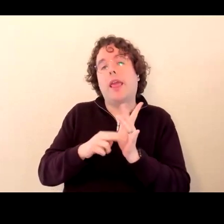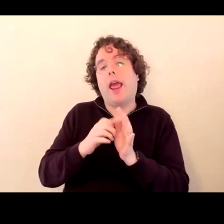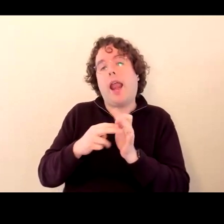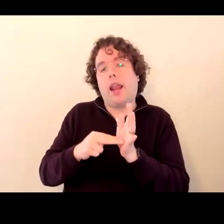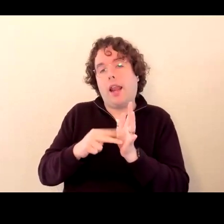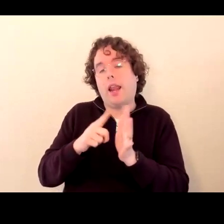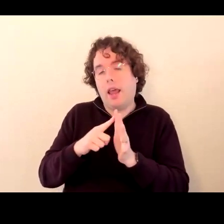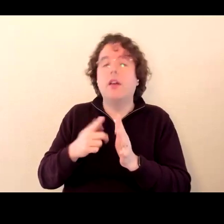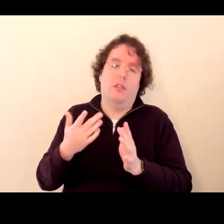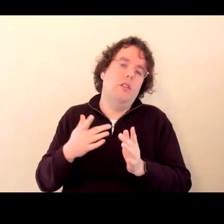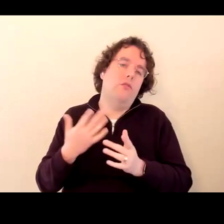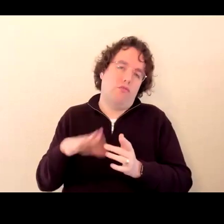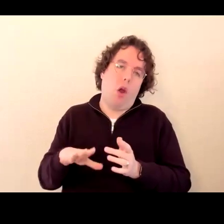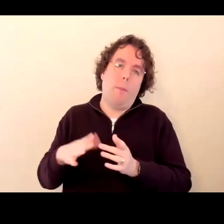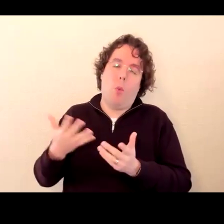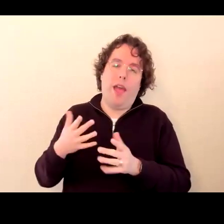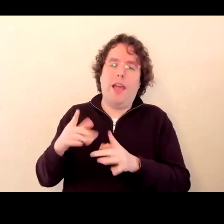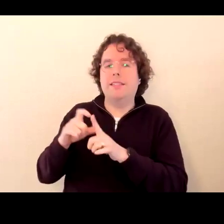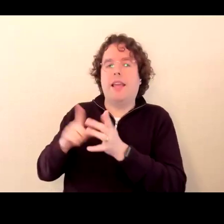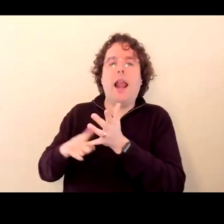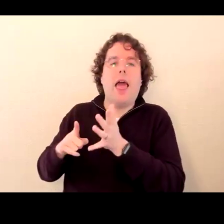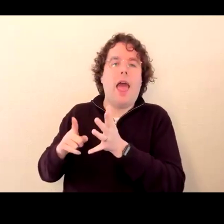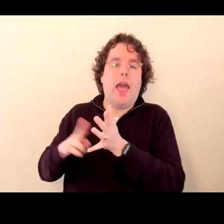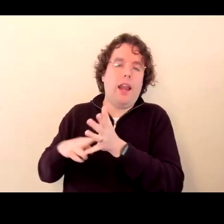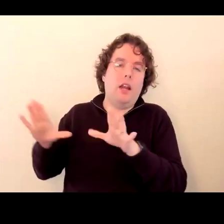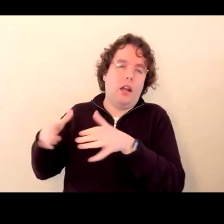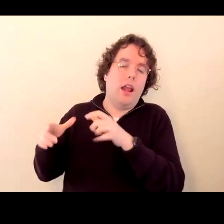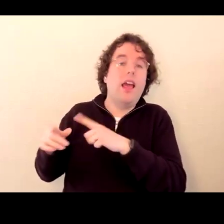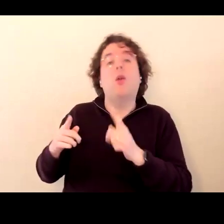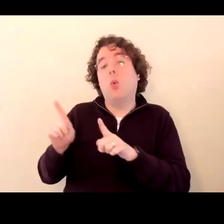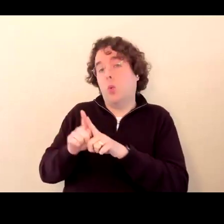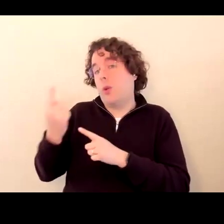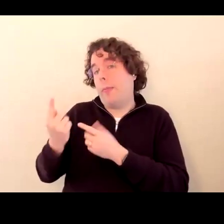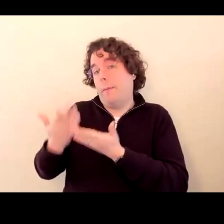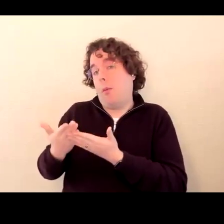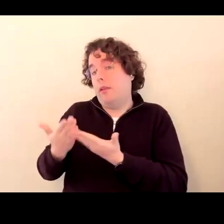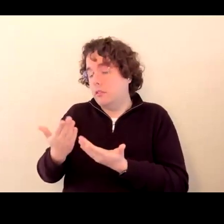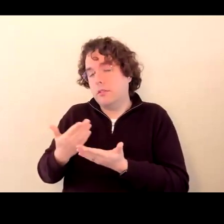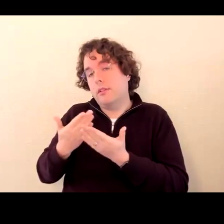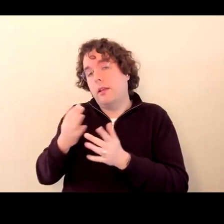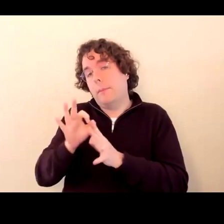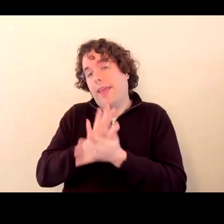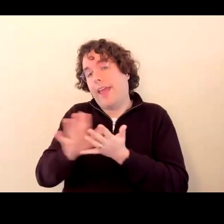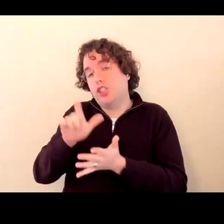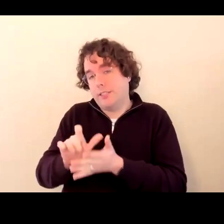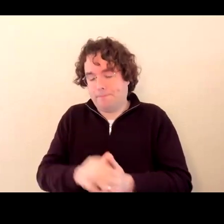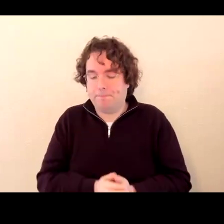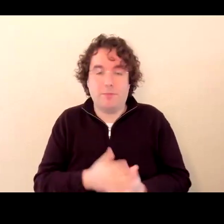and who is currently doing her PhD. So we're really looking forward to hearing everyone's perspectives. And I will now hand